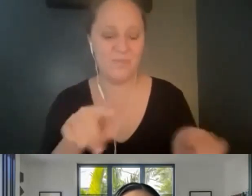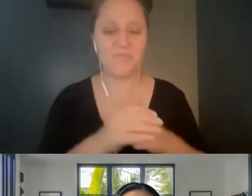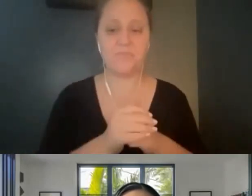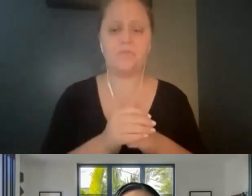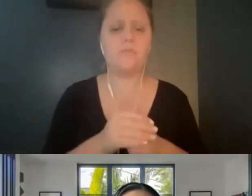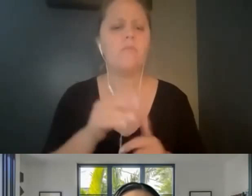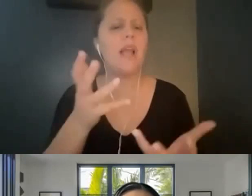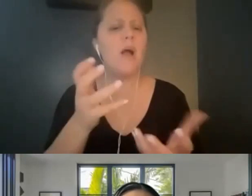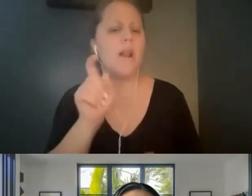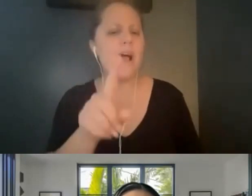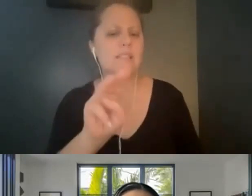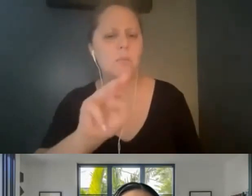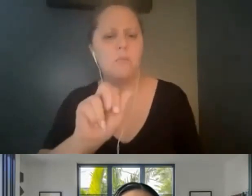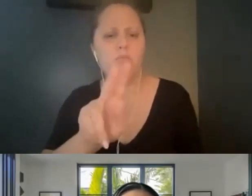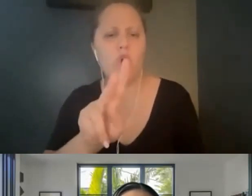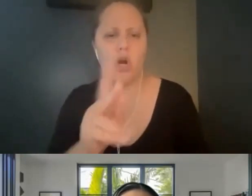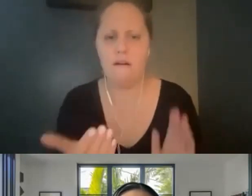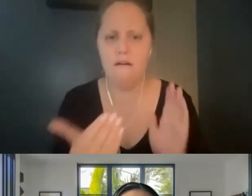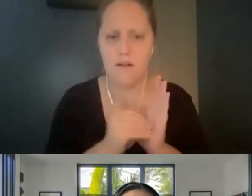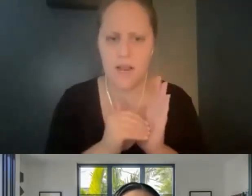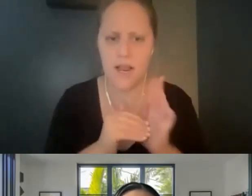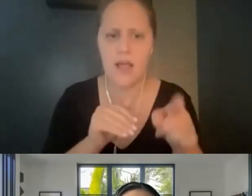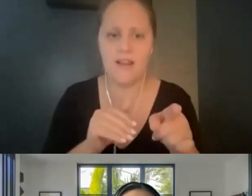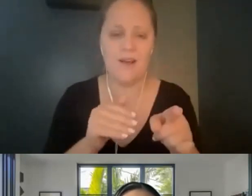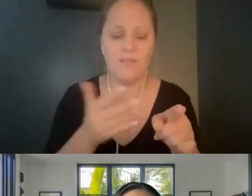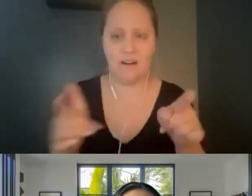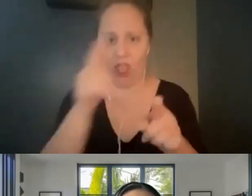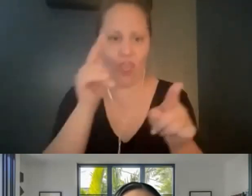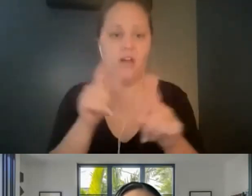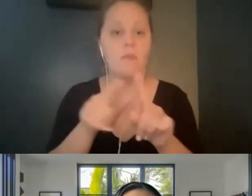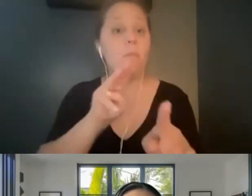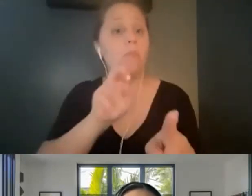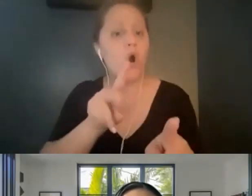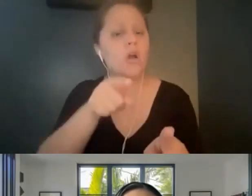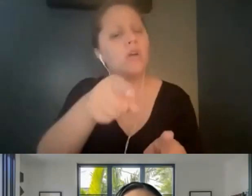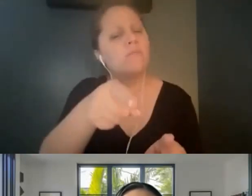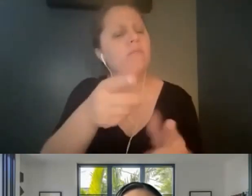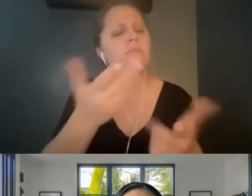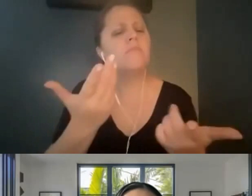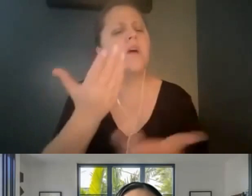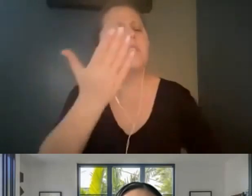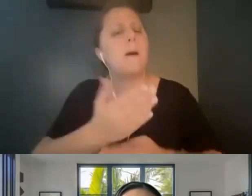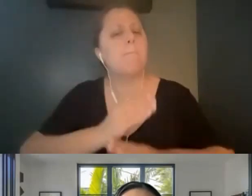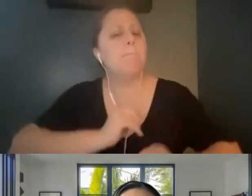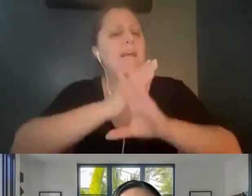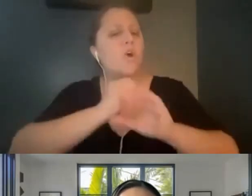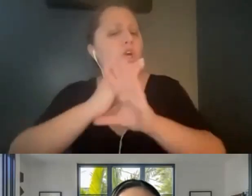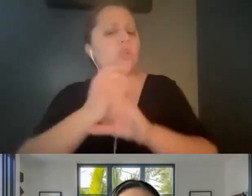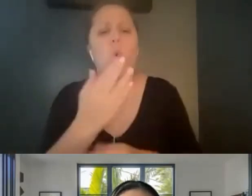because we went out order a little bit, but Mark what are some of the barriers or some of the successes from your own, with